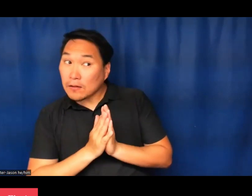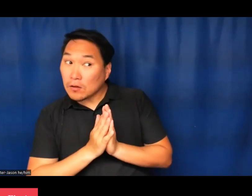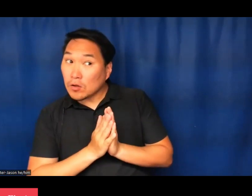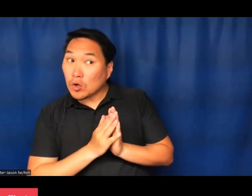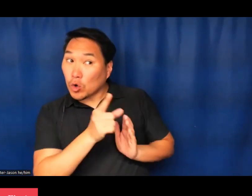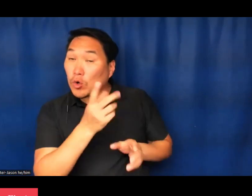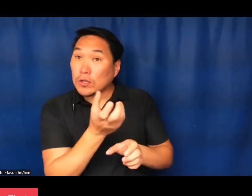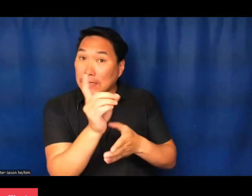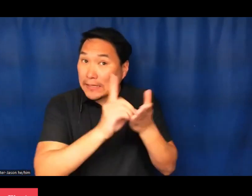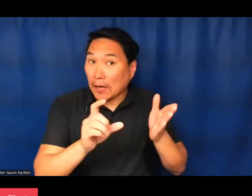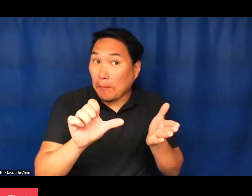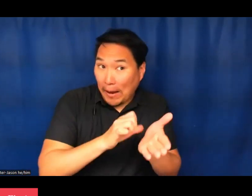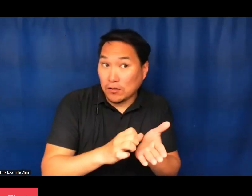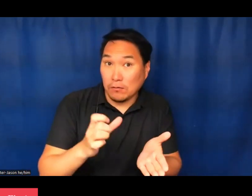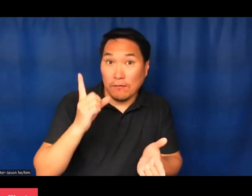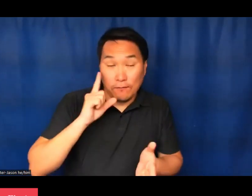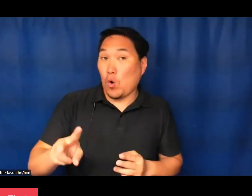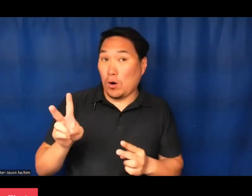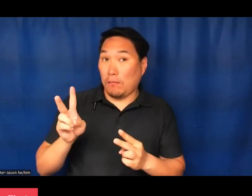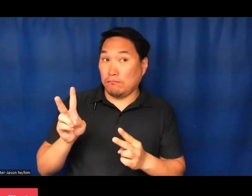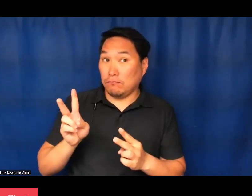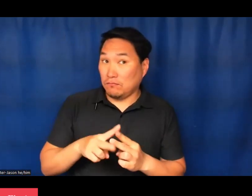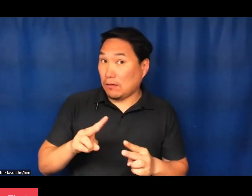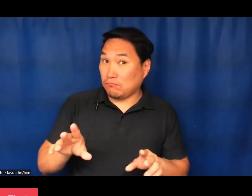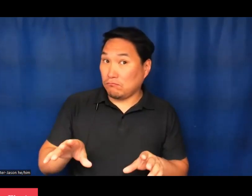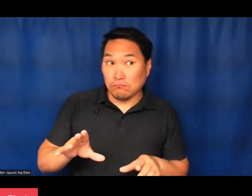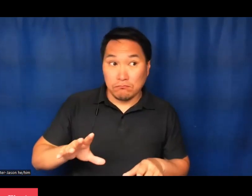The Colorado Civil Rights commission hasn't punished her for making such a website.